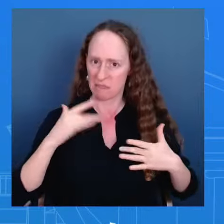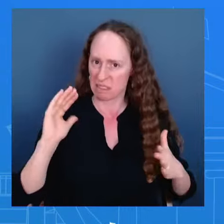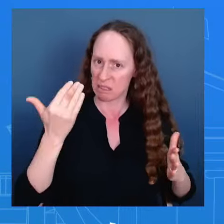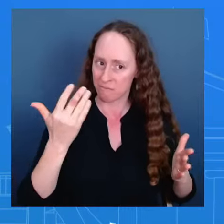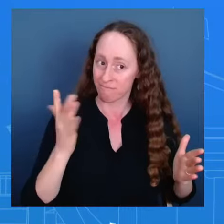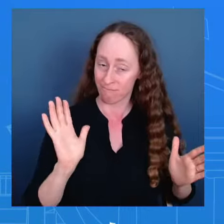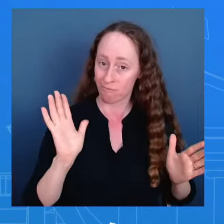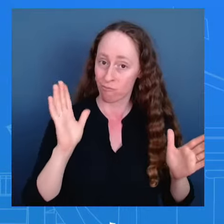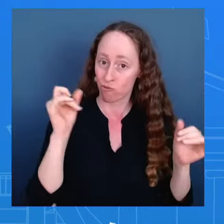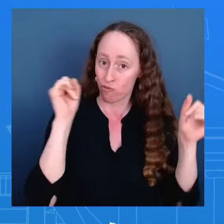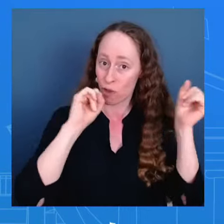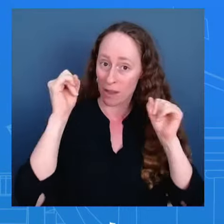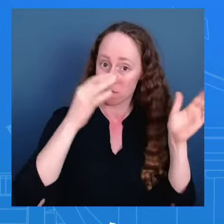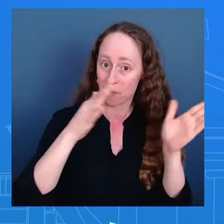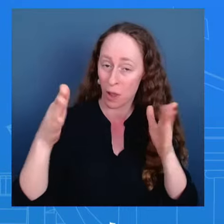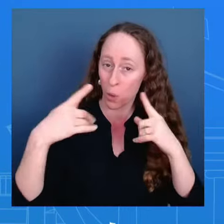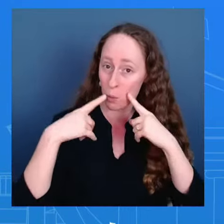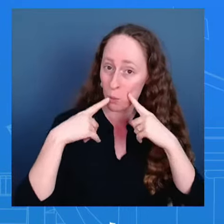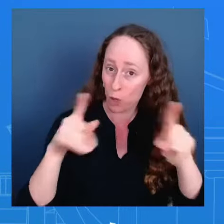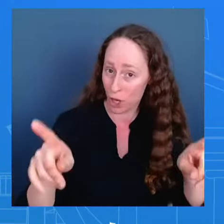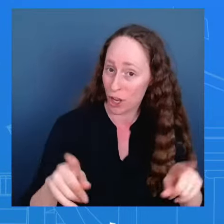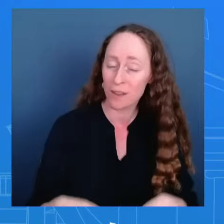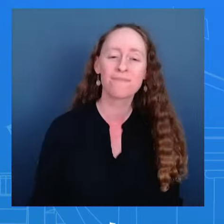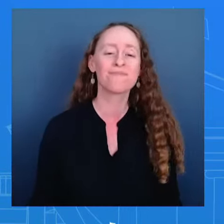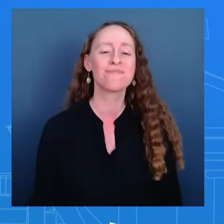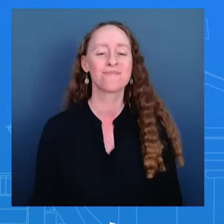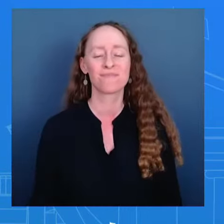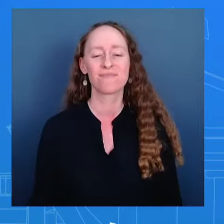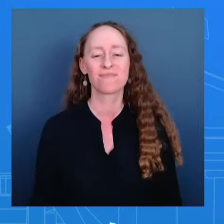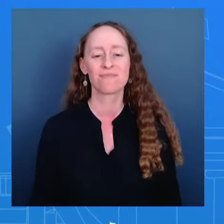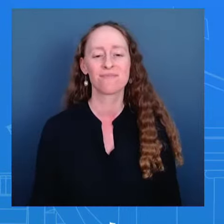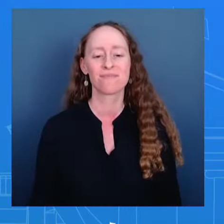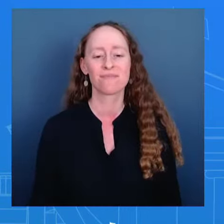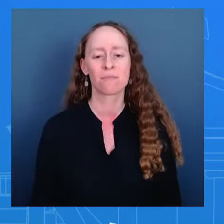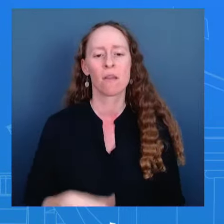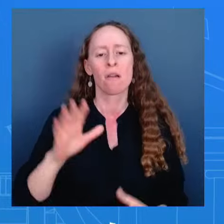of the vice president's travels to battleground states, particularly her economic opportunity tour